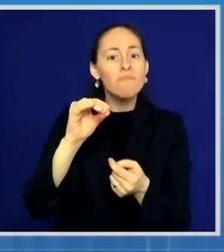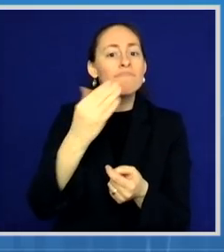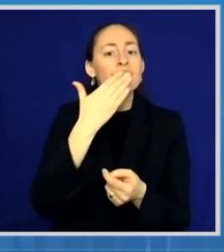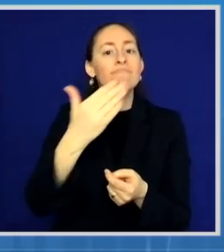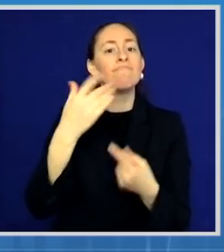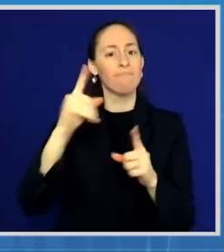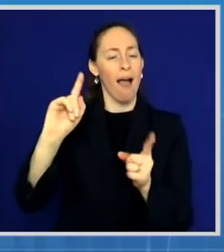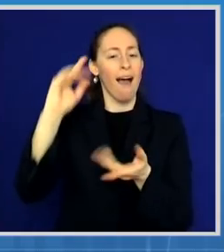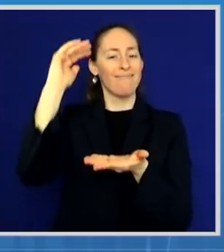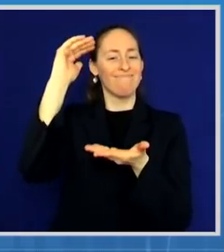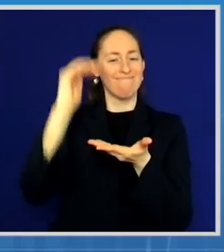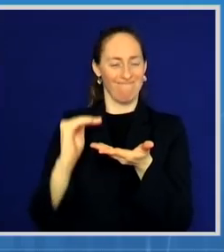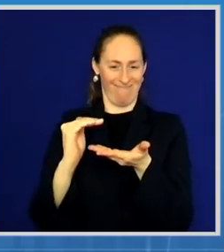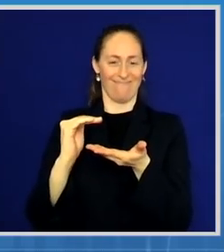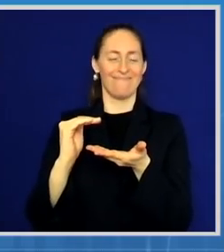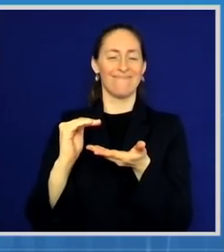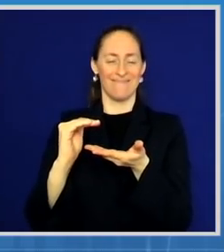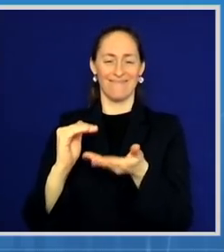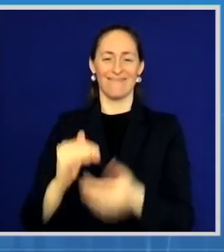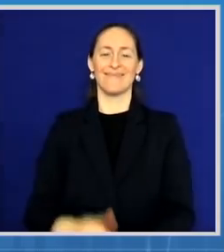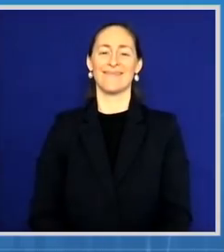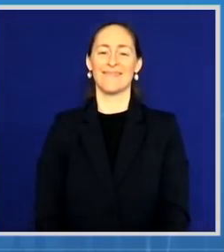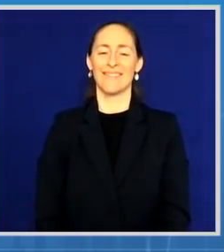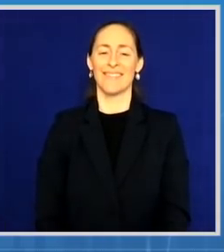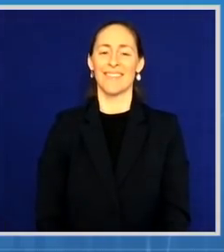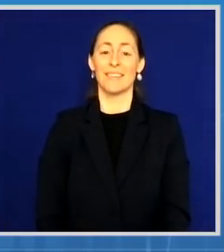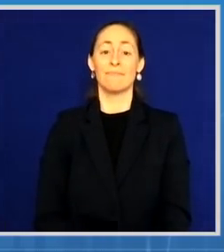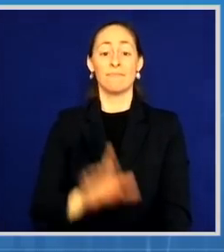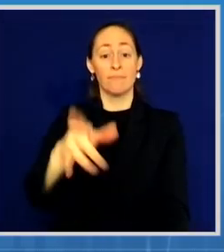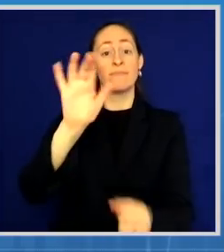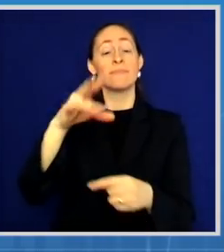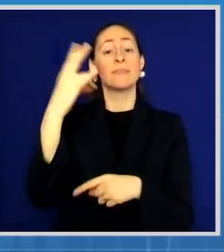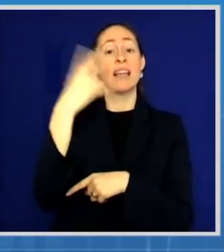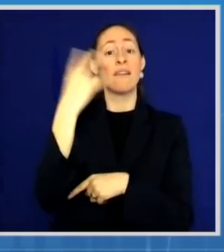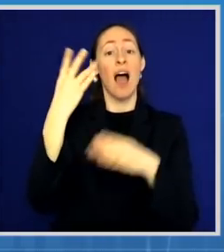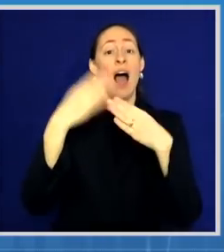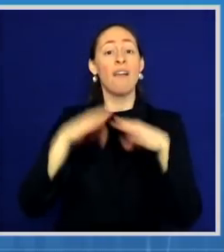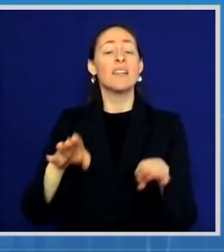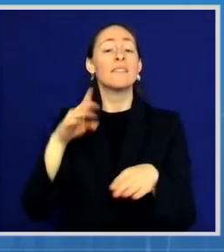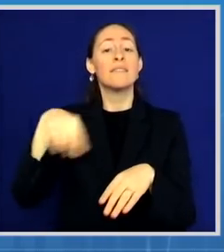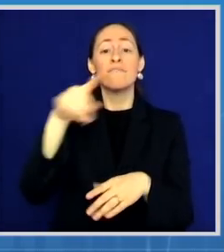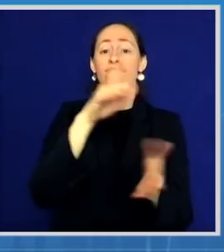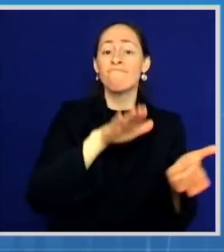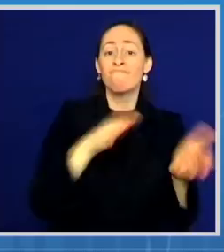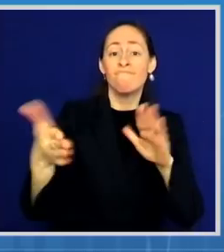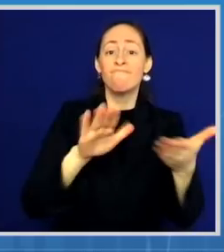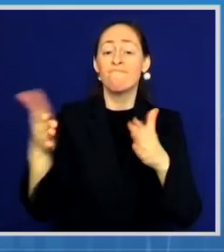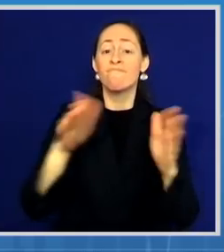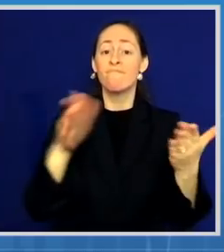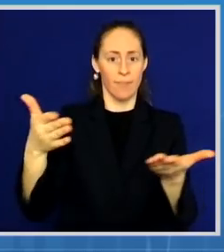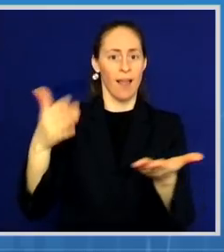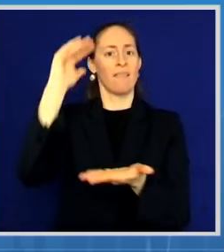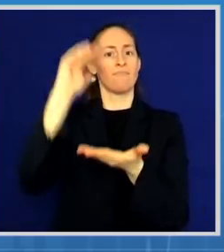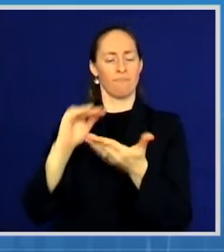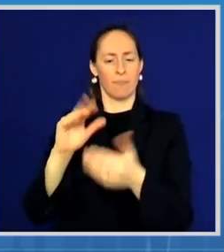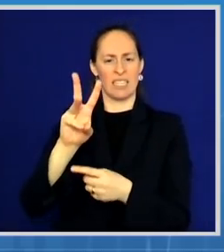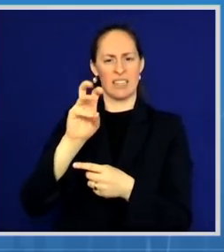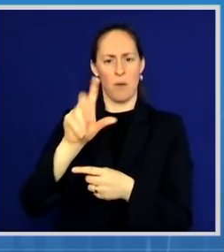And the seven day average of daily deaths has also declined to 628 per day, a decrease of about 8 percent.